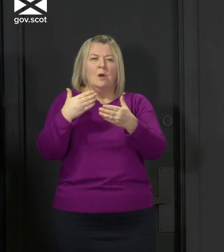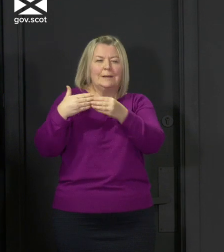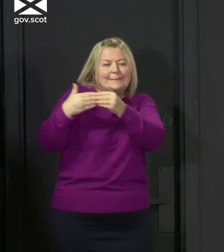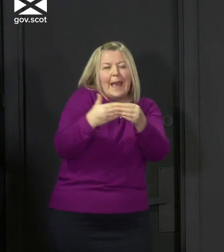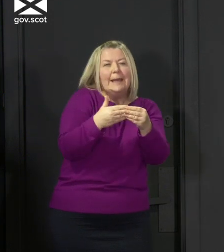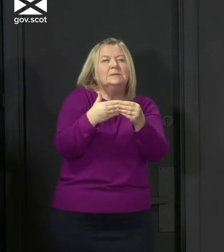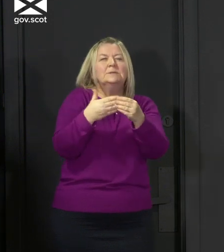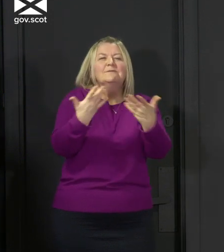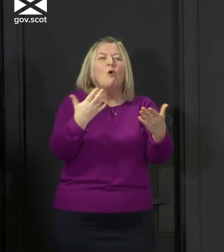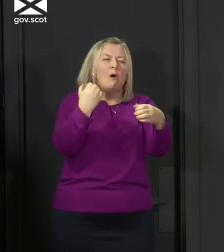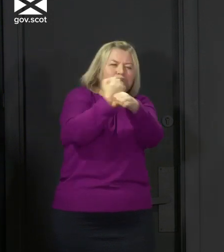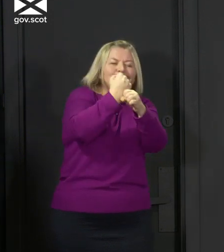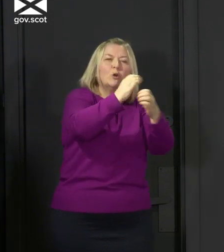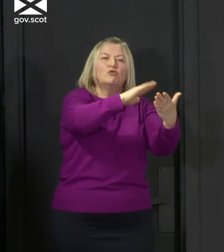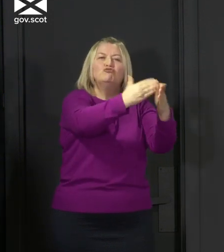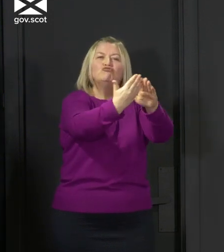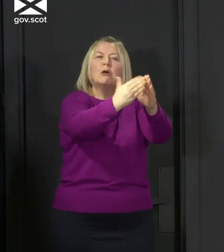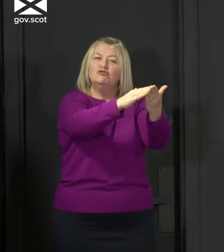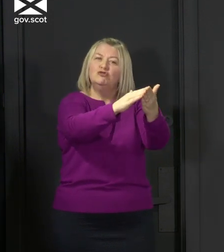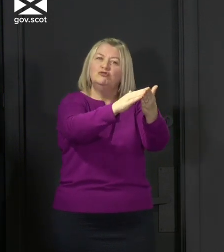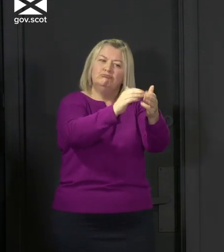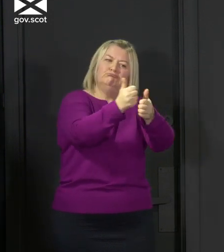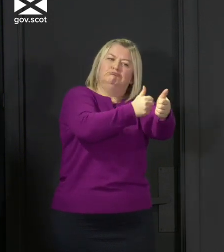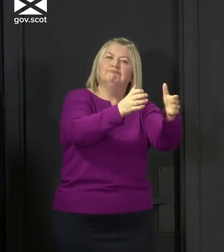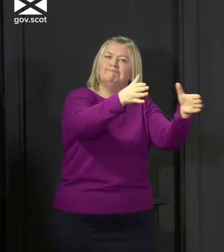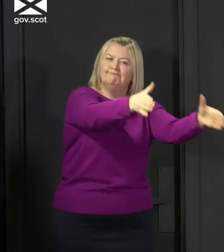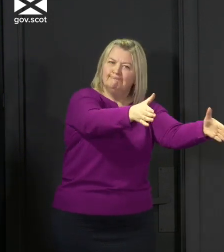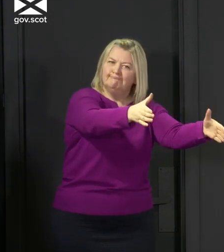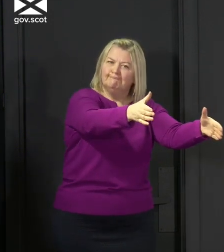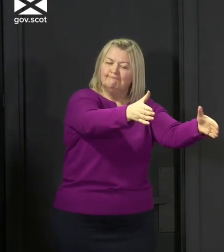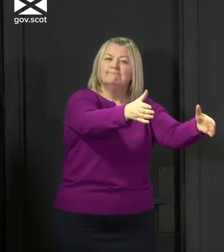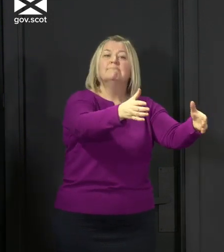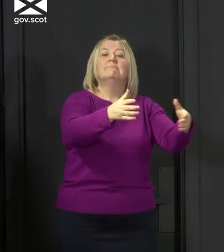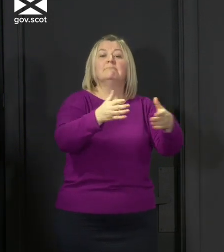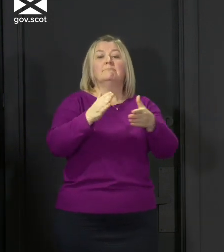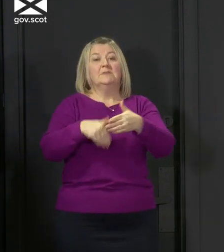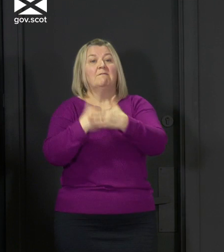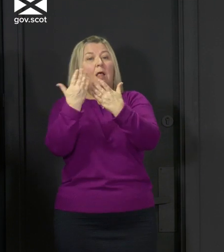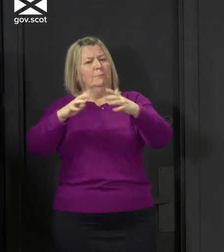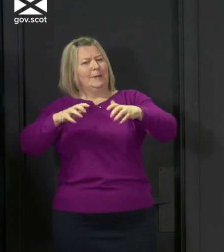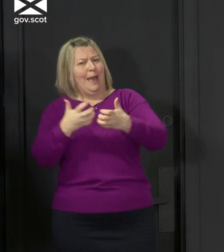This guidance, developed with Construction Scotland and the trade unions, maintains the